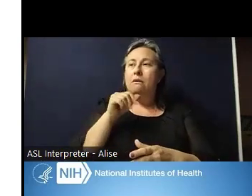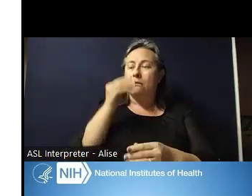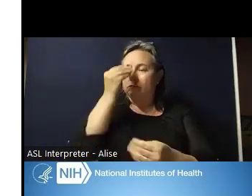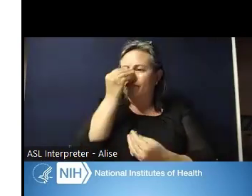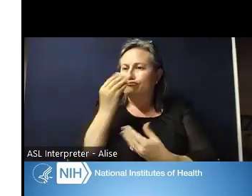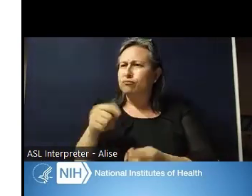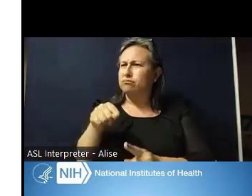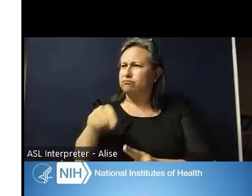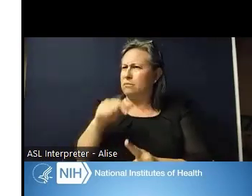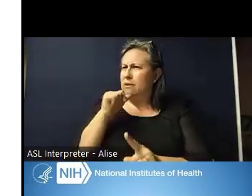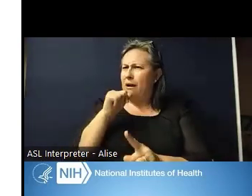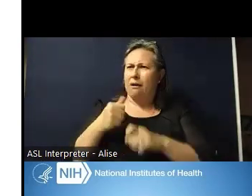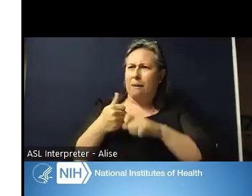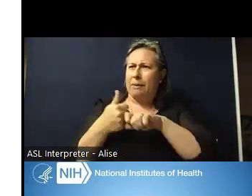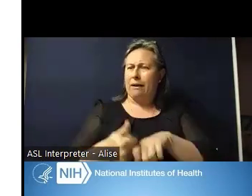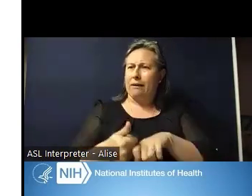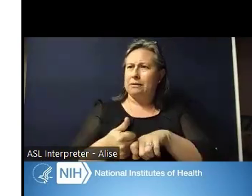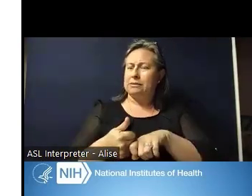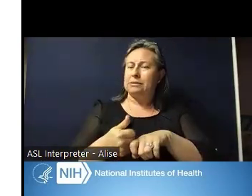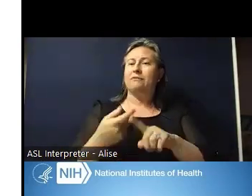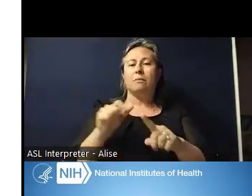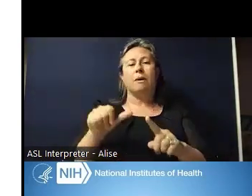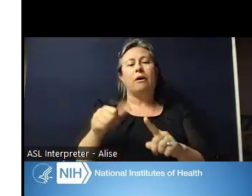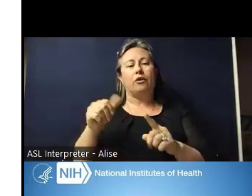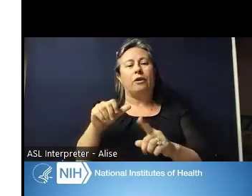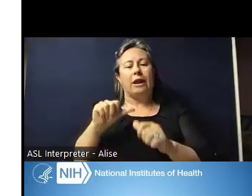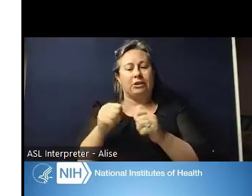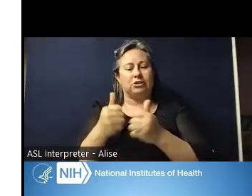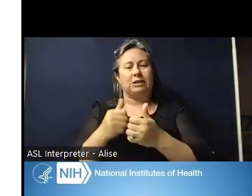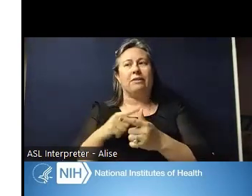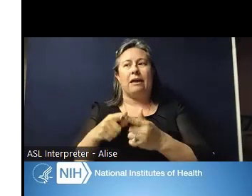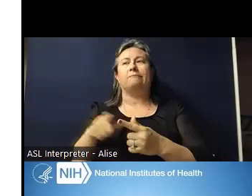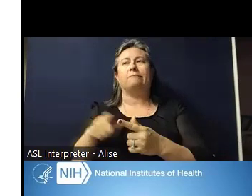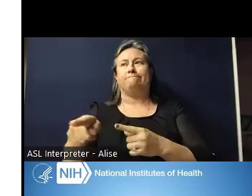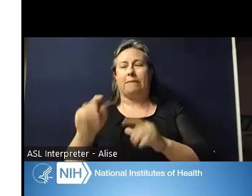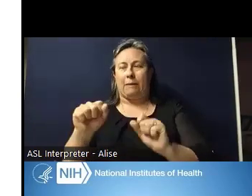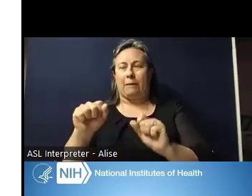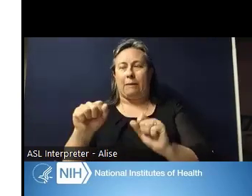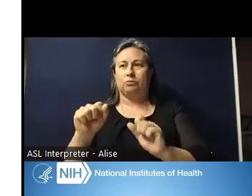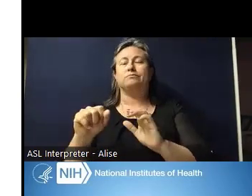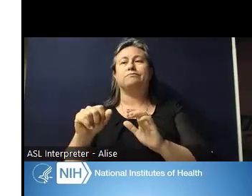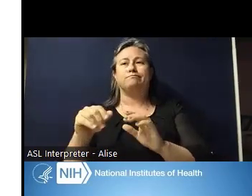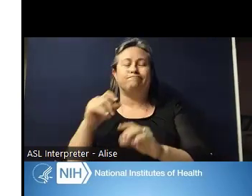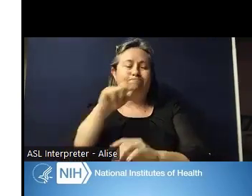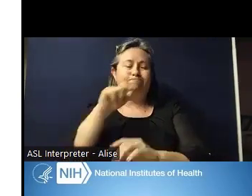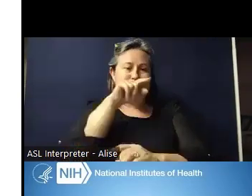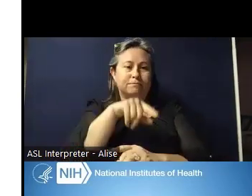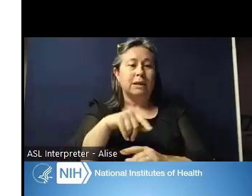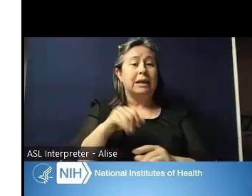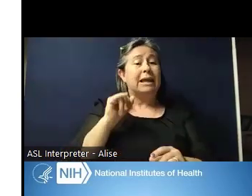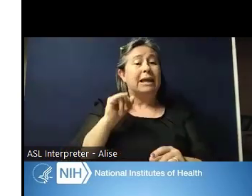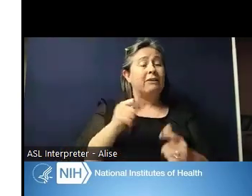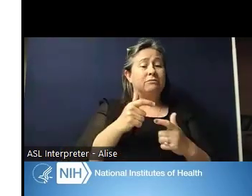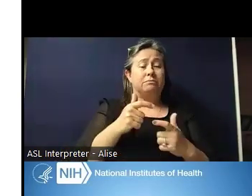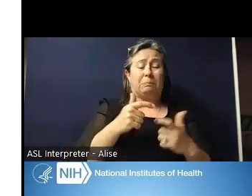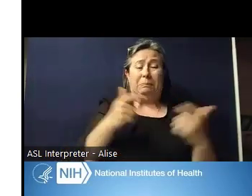or other agencies were they able to take action, egregious violations of peer confident ...